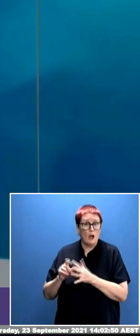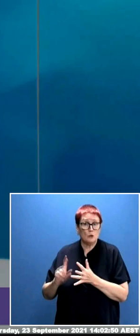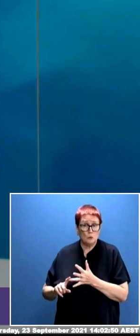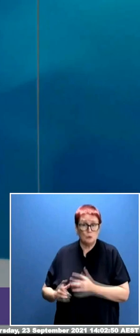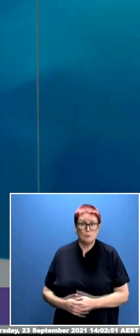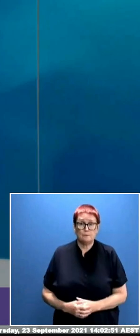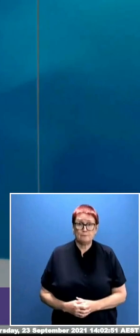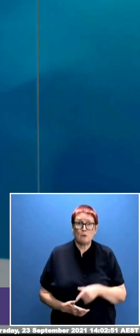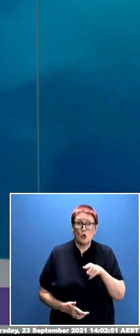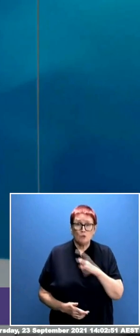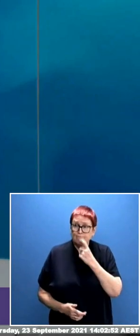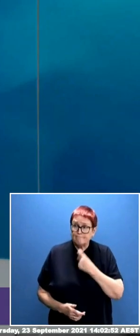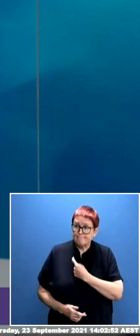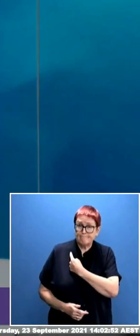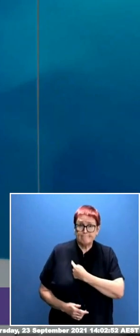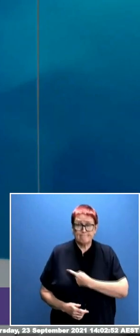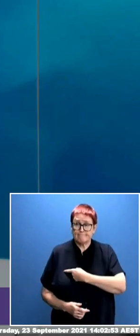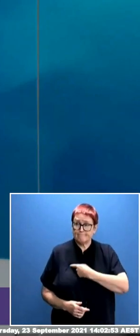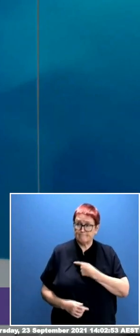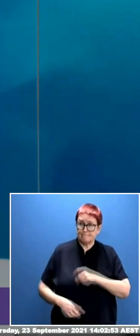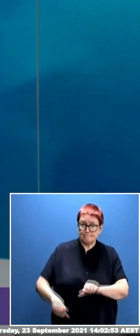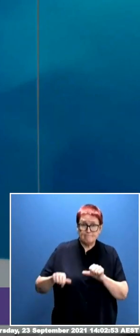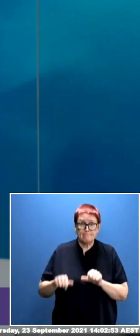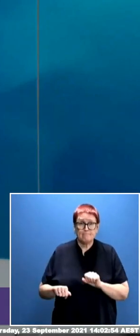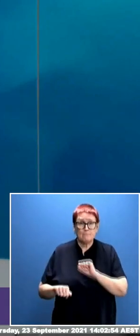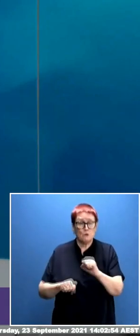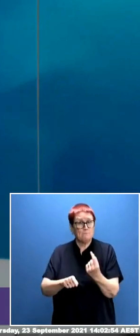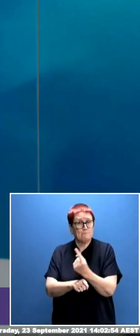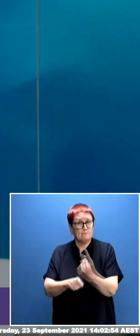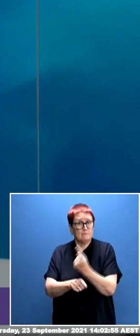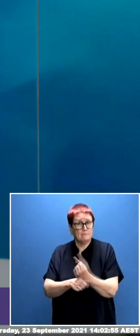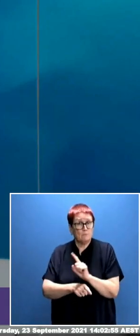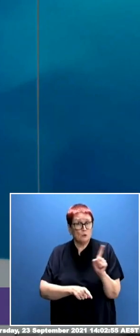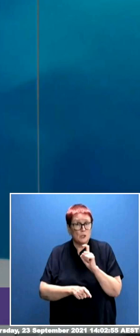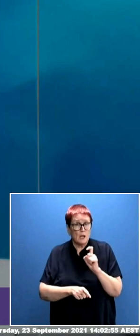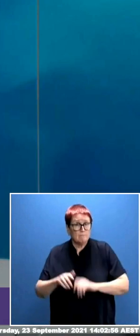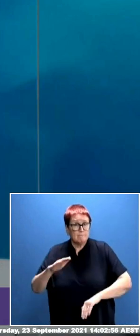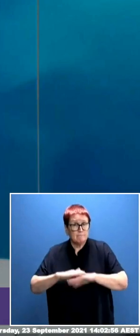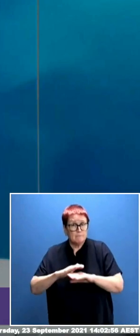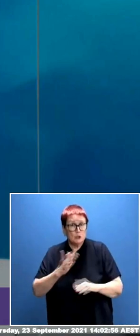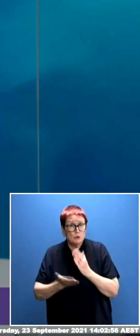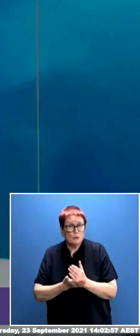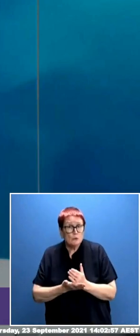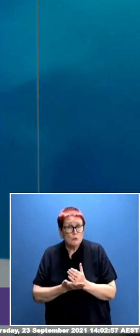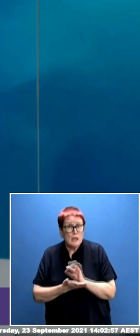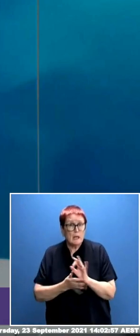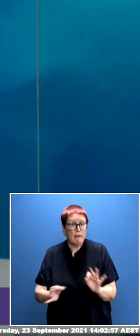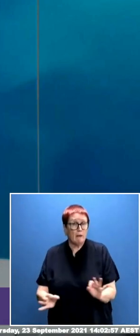Do you solemnly and sincerely declare and affirm that the evidence you shall give will be the truth, the whole truth, and nothing but the truth?